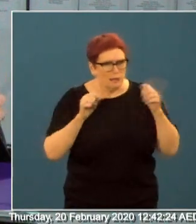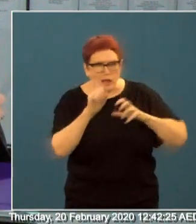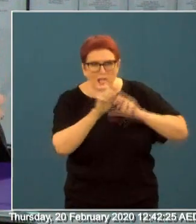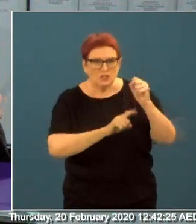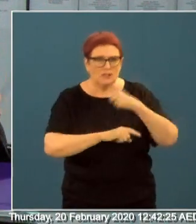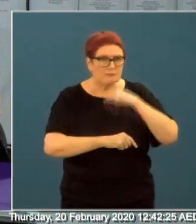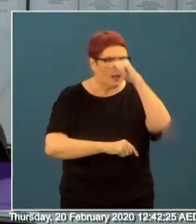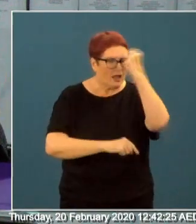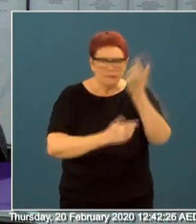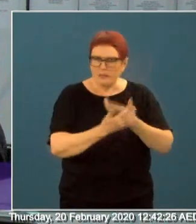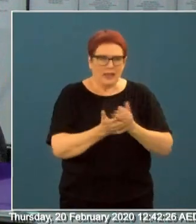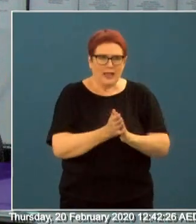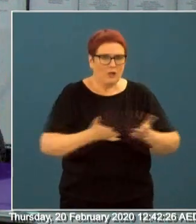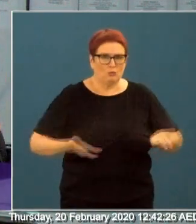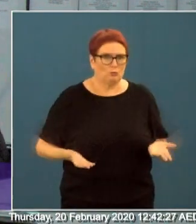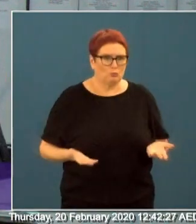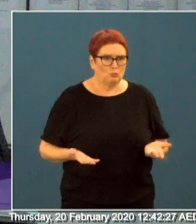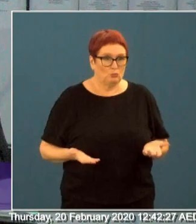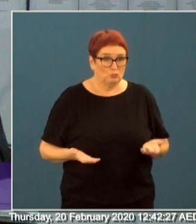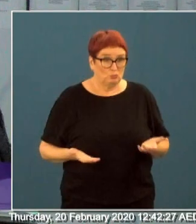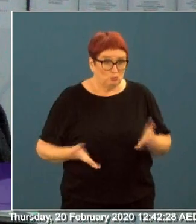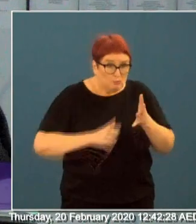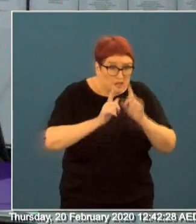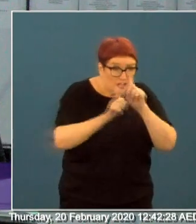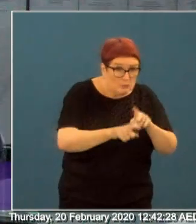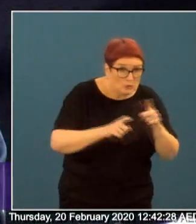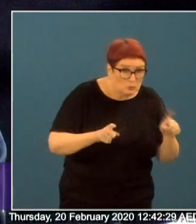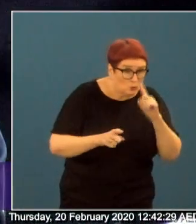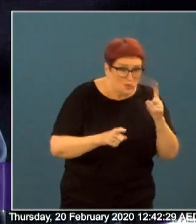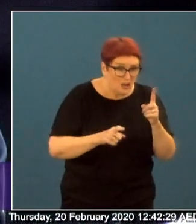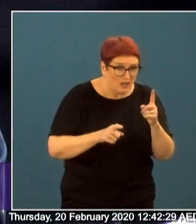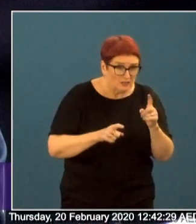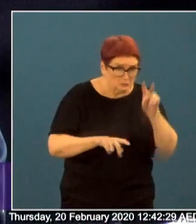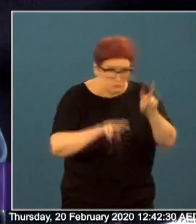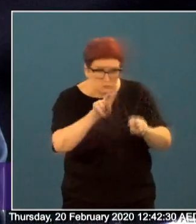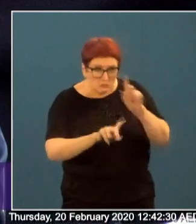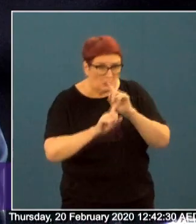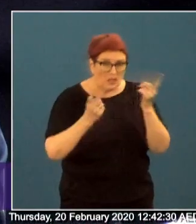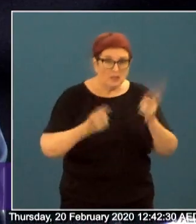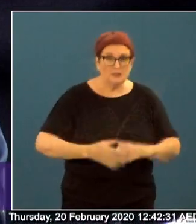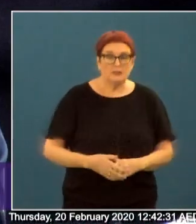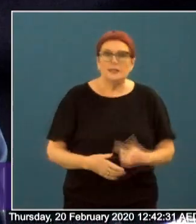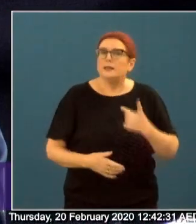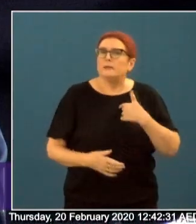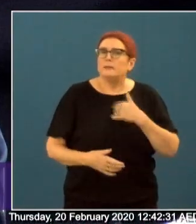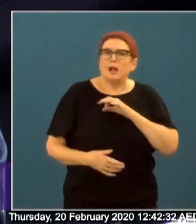are they not able to? I think — I'm not a health services evaluator,